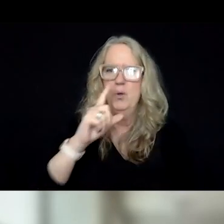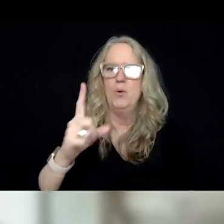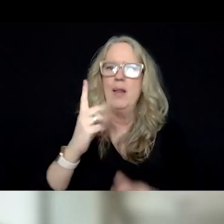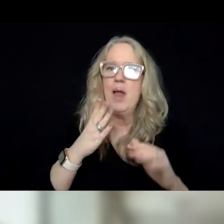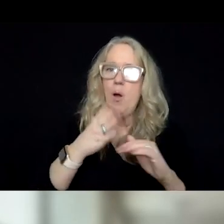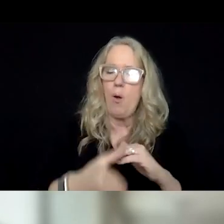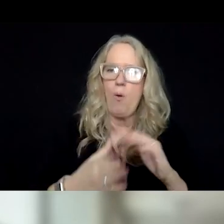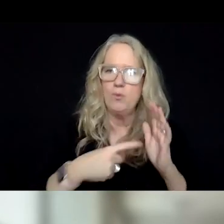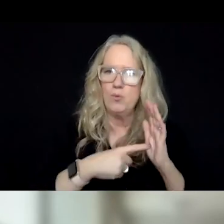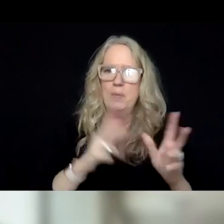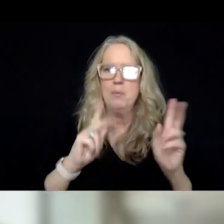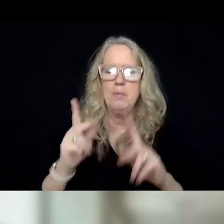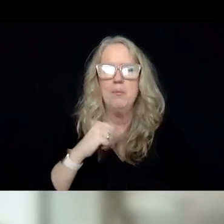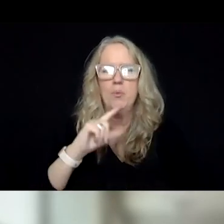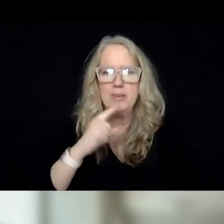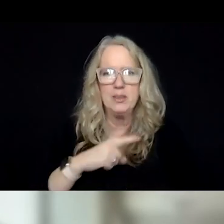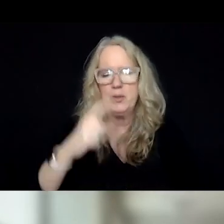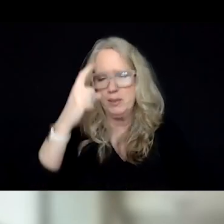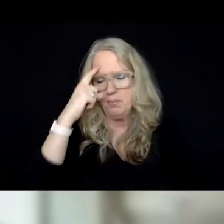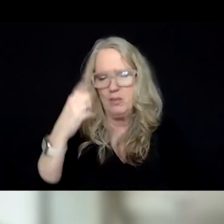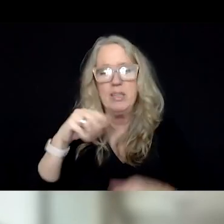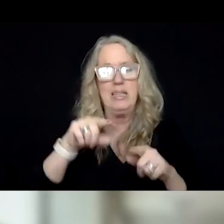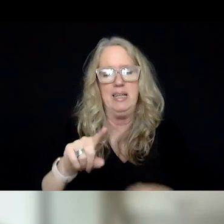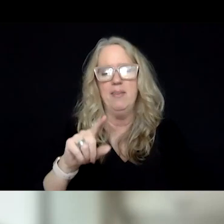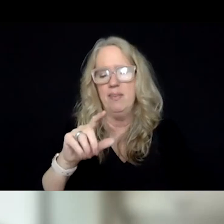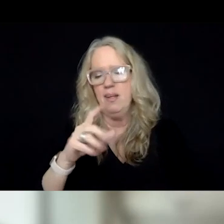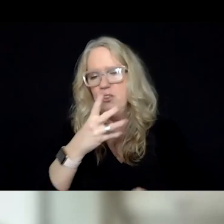PEOPLE WITH MENTAL ILLNESS IN THE CRIMINAL JUSTICE SYSTEM AND